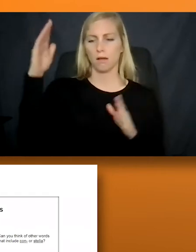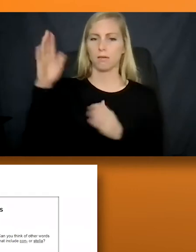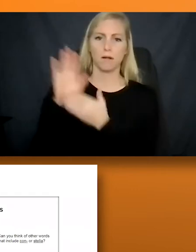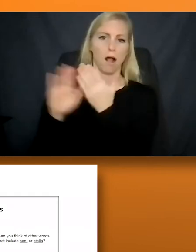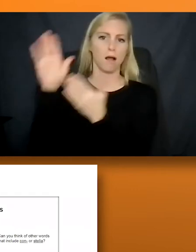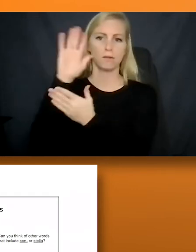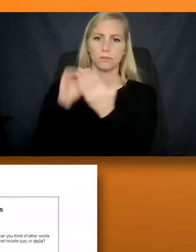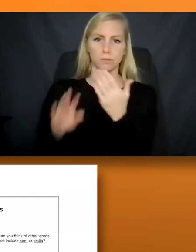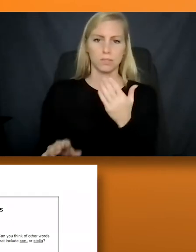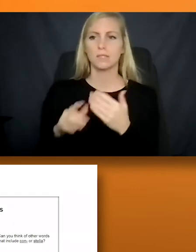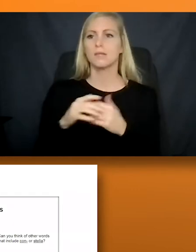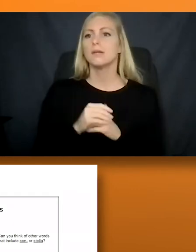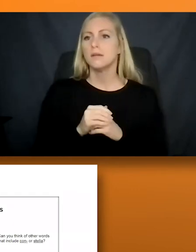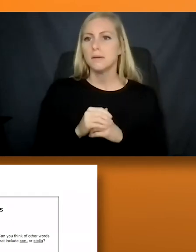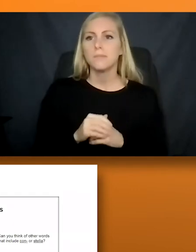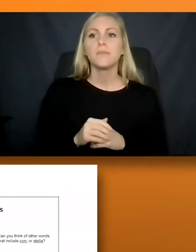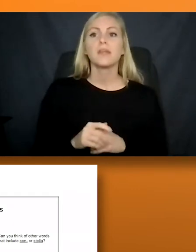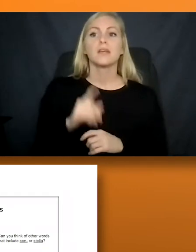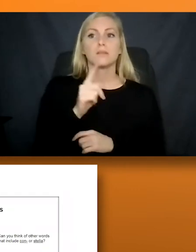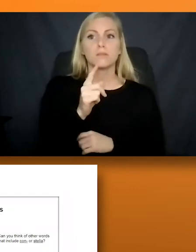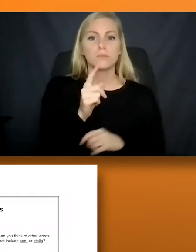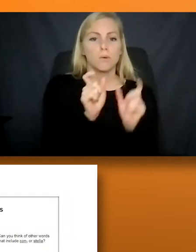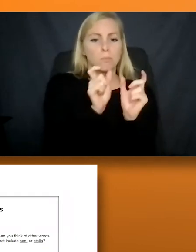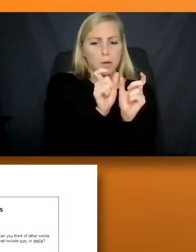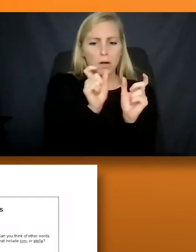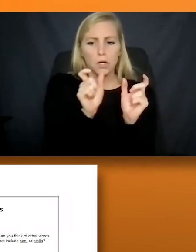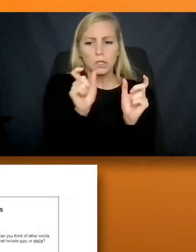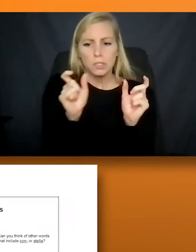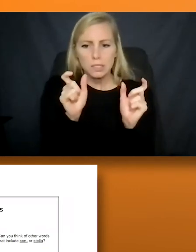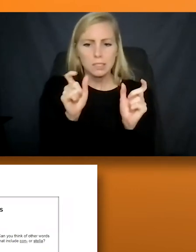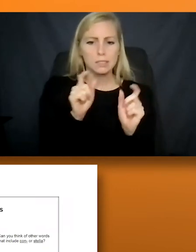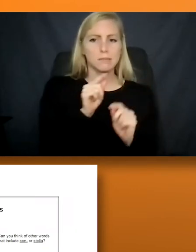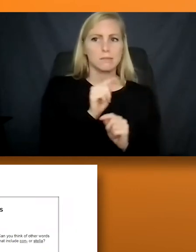You define it. You find the parts. They put it back together.